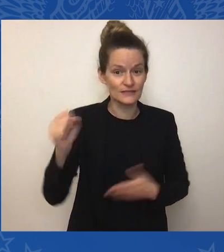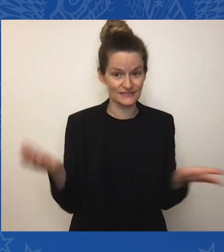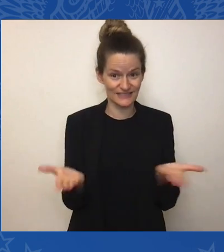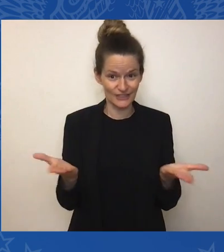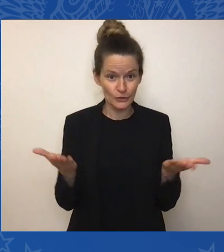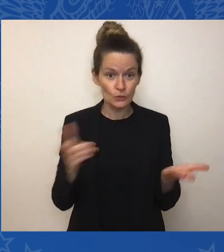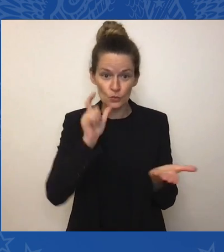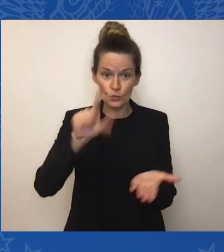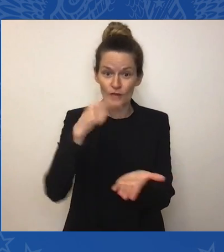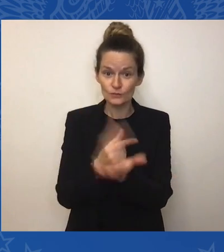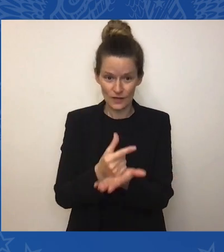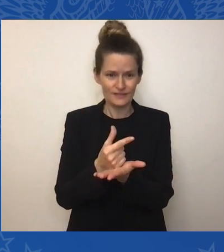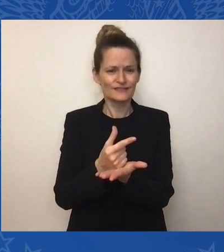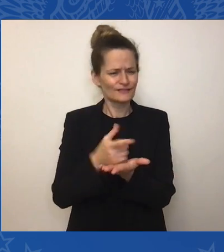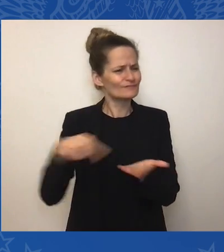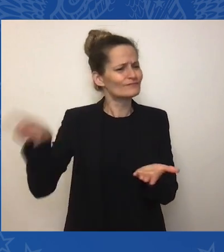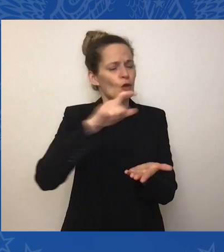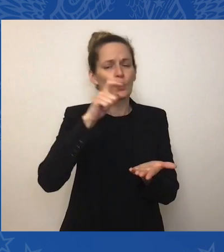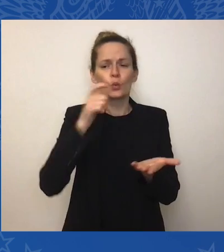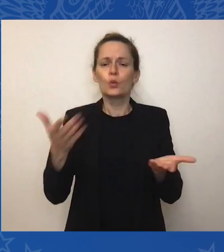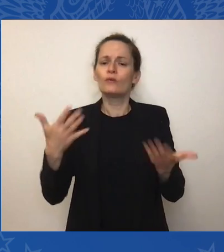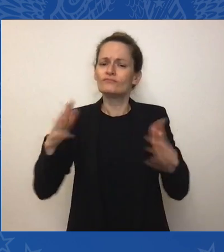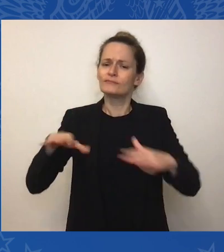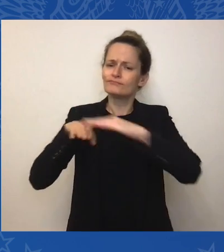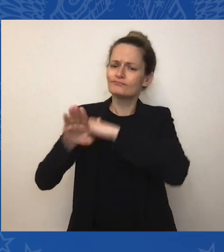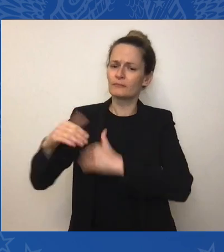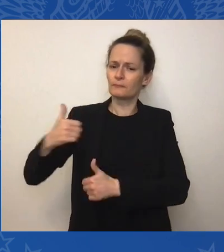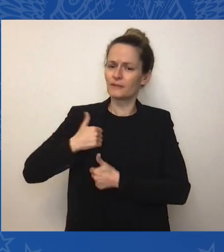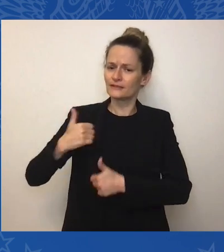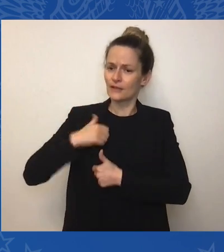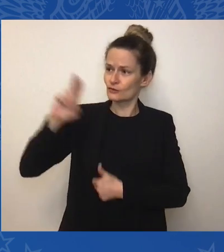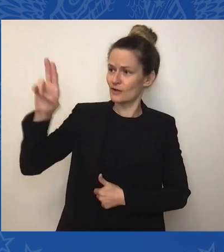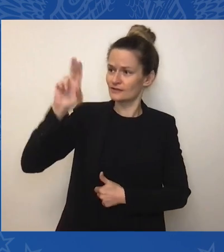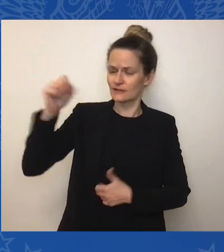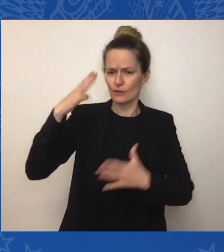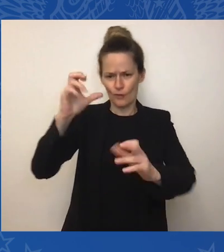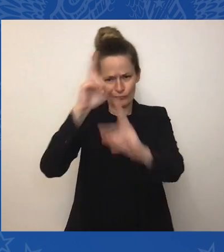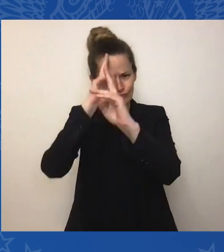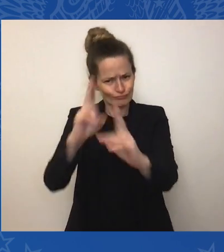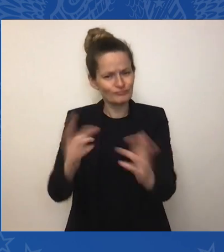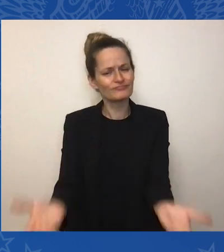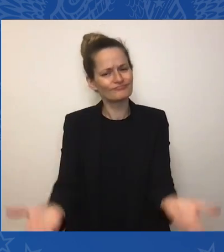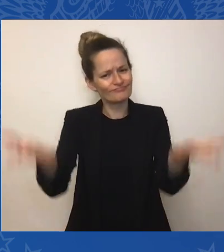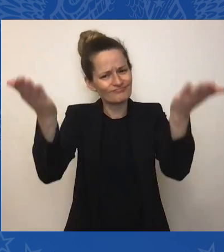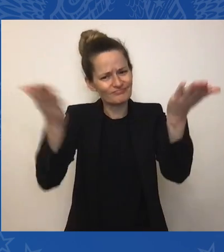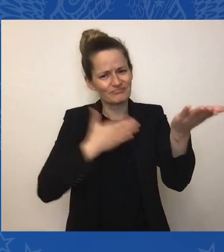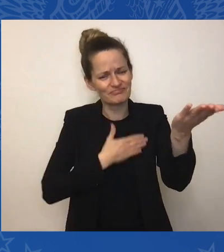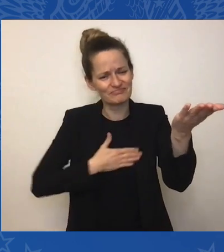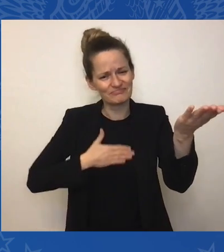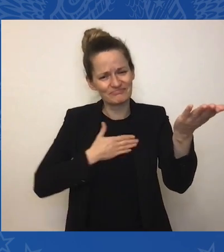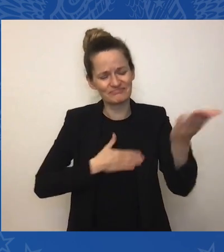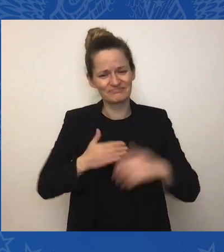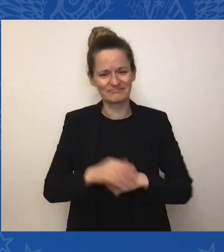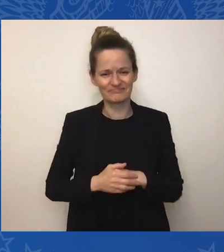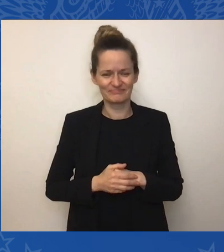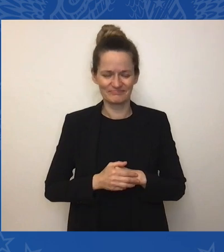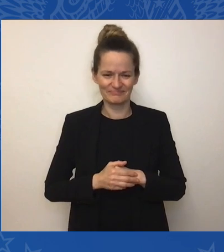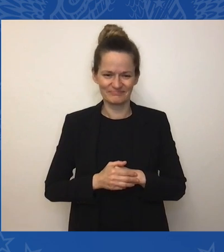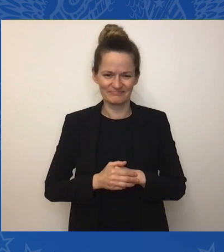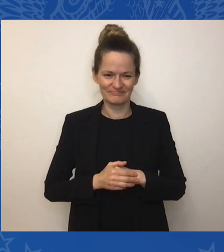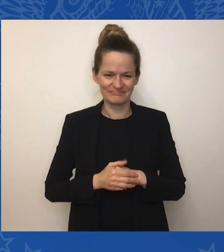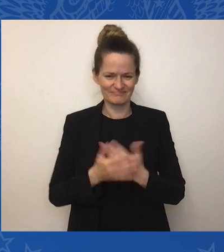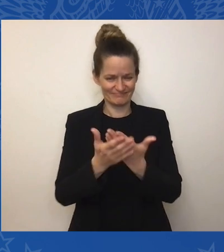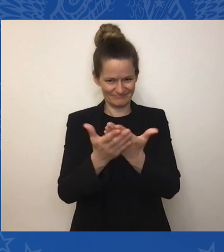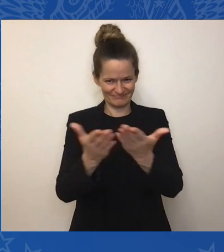Stand up if you're -- --